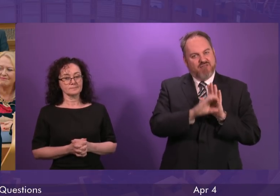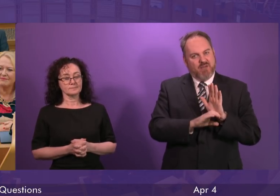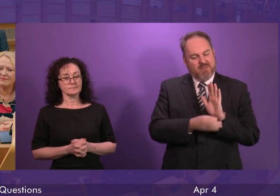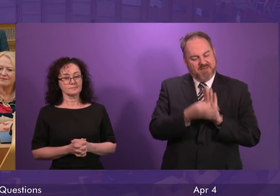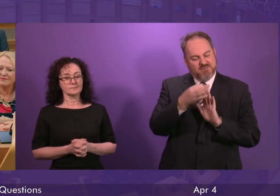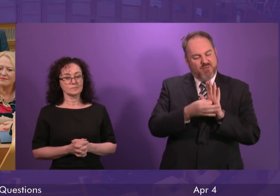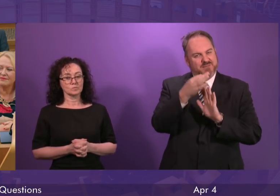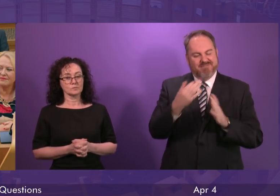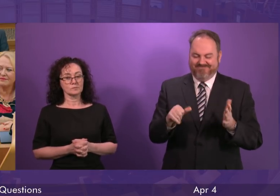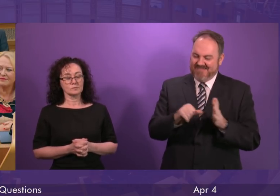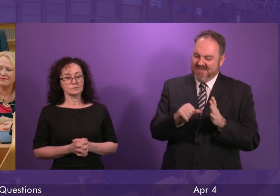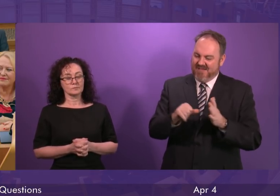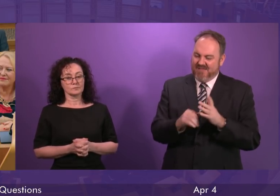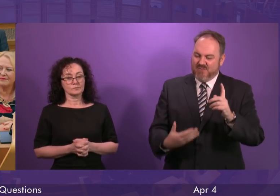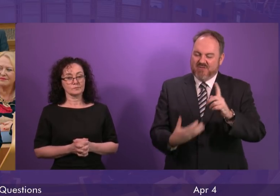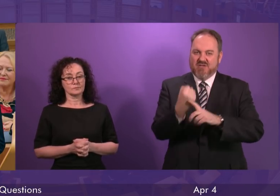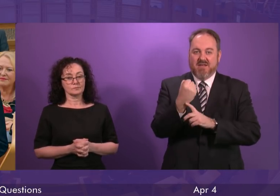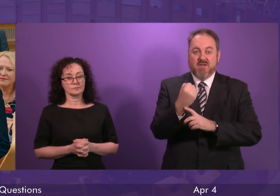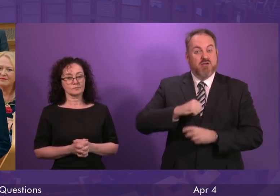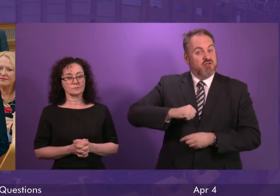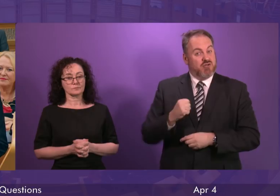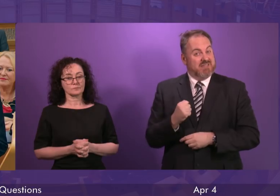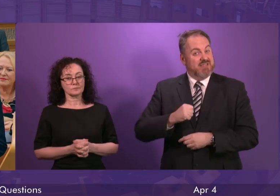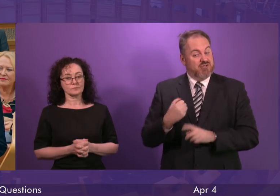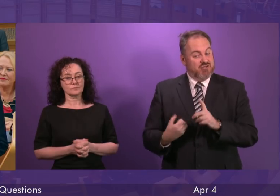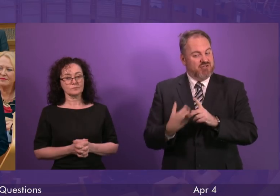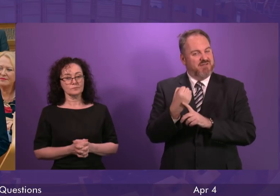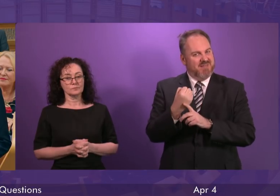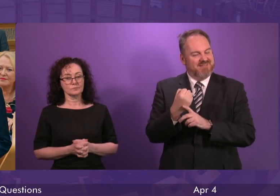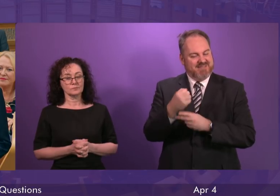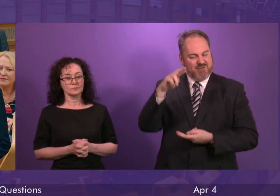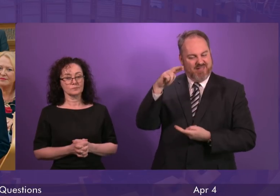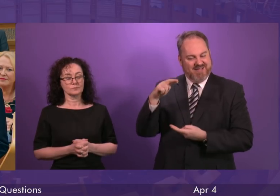We know that subject choice in Scottish schools has narrowed significantly under the SNP.